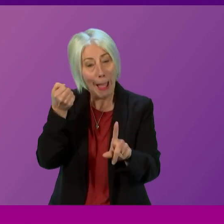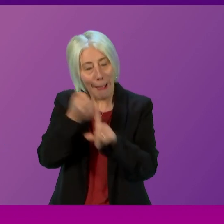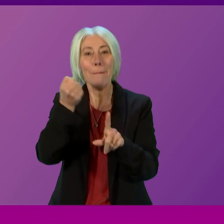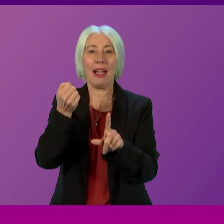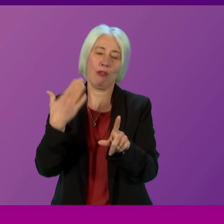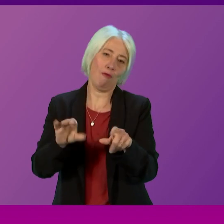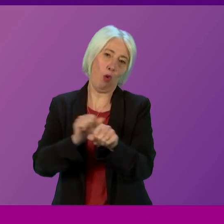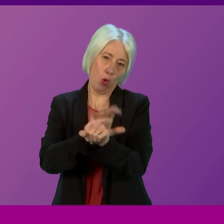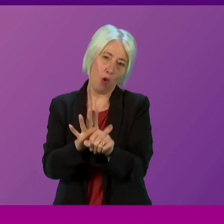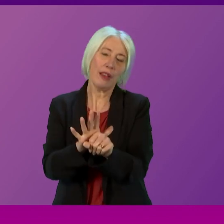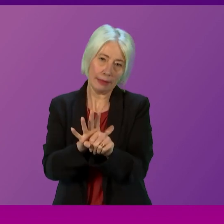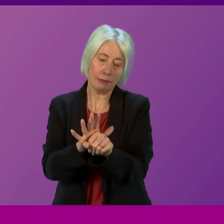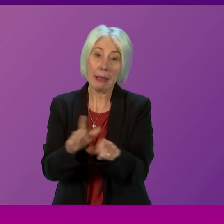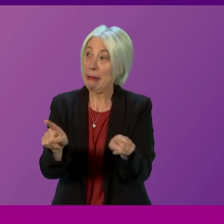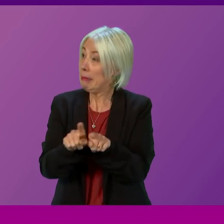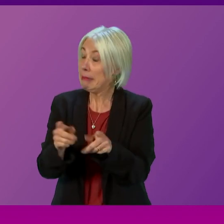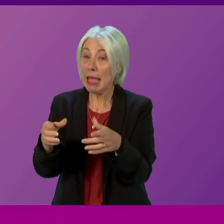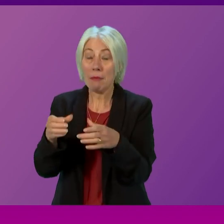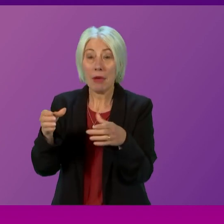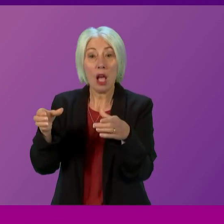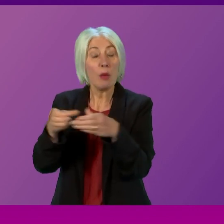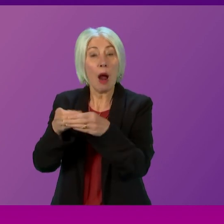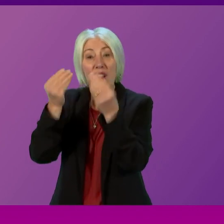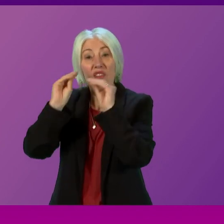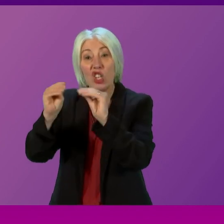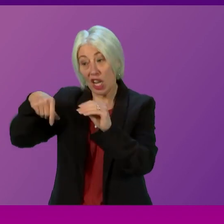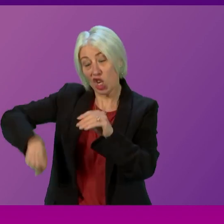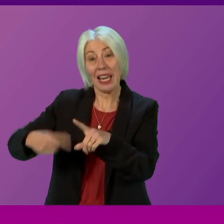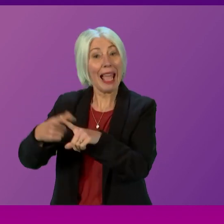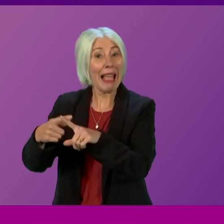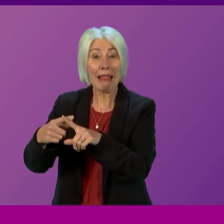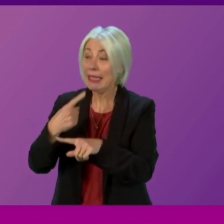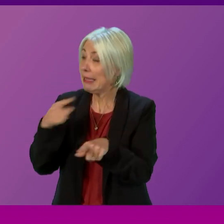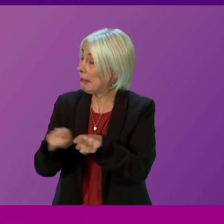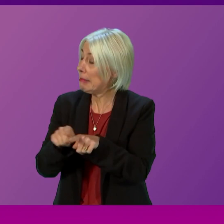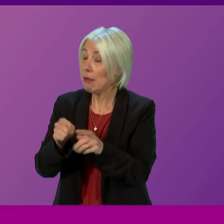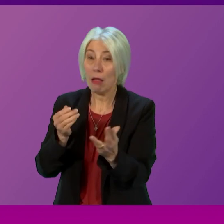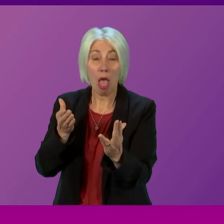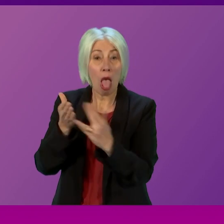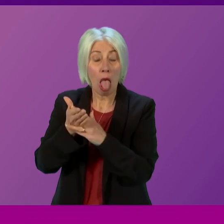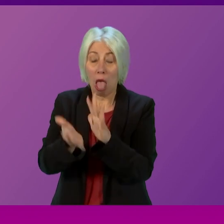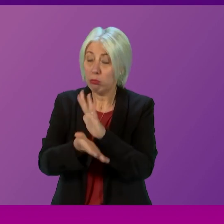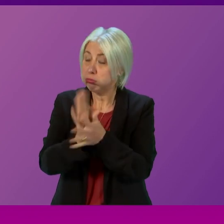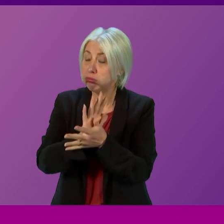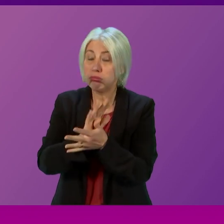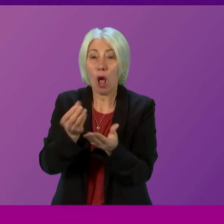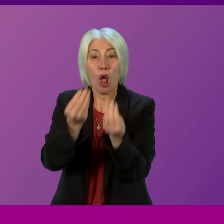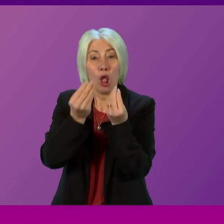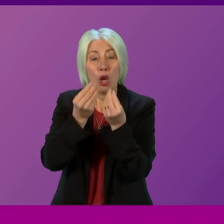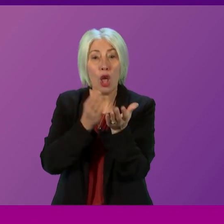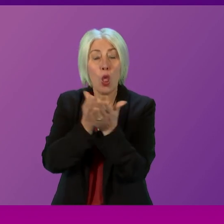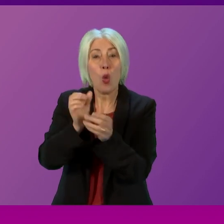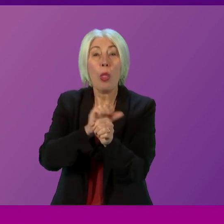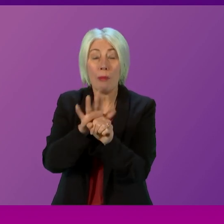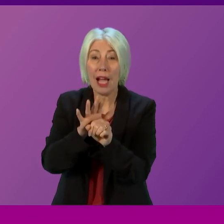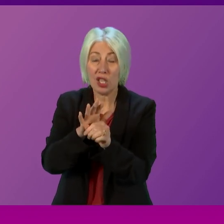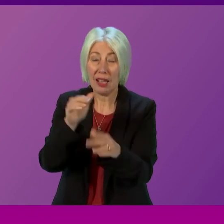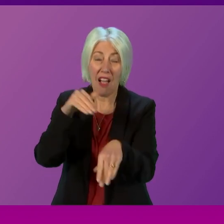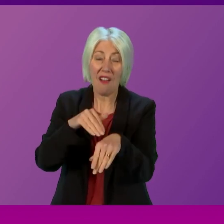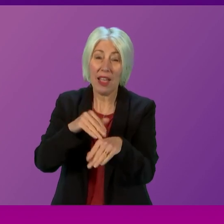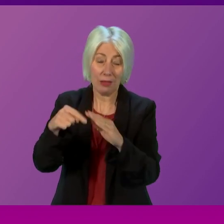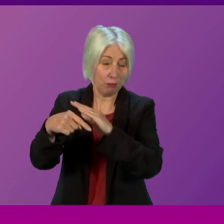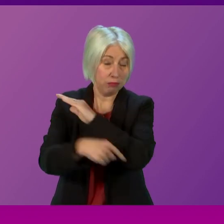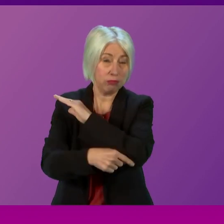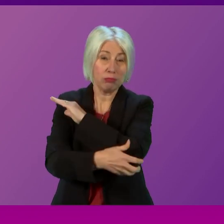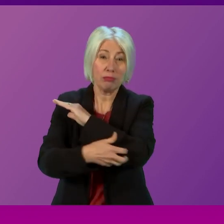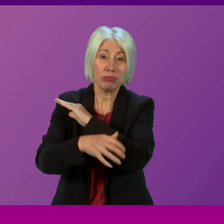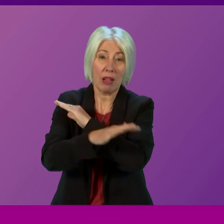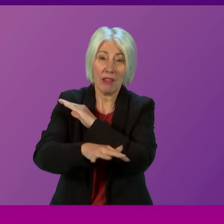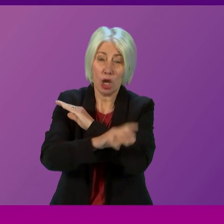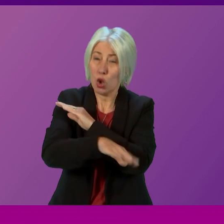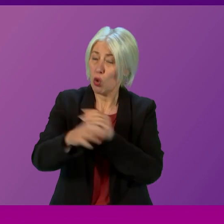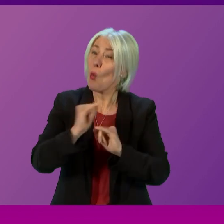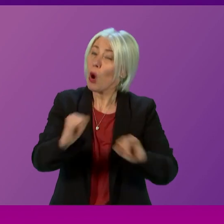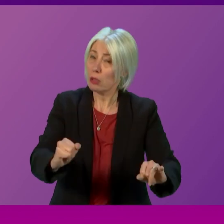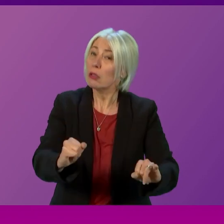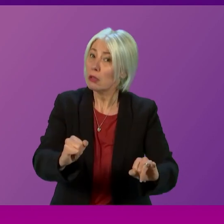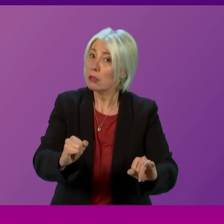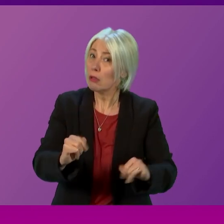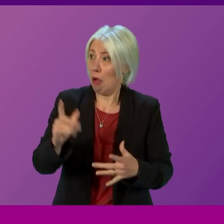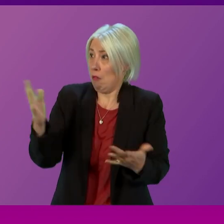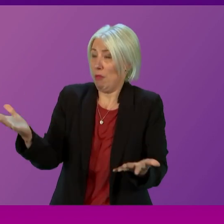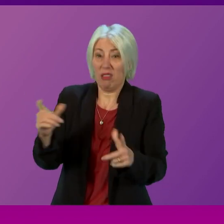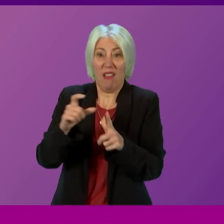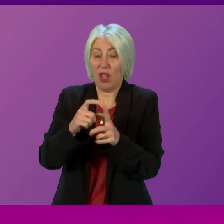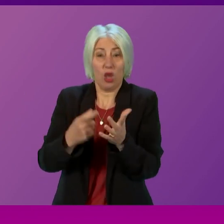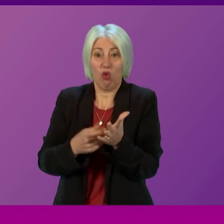Covid, in the same way that the Department for Education south of the border did, when it said: